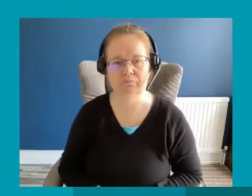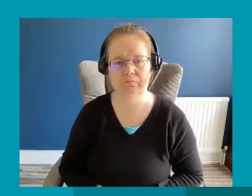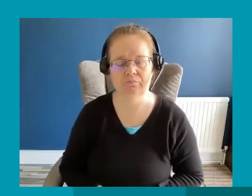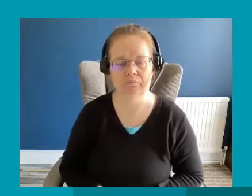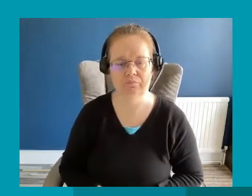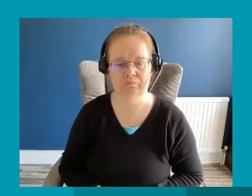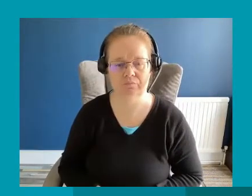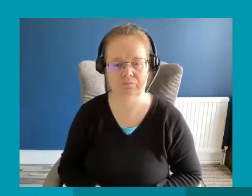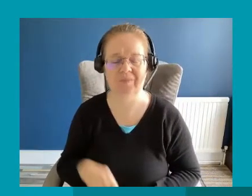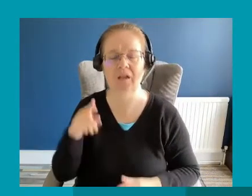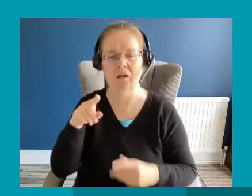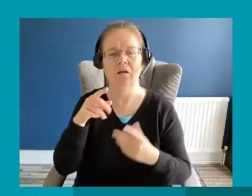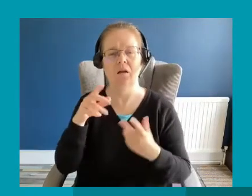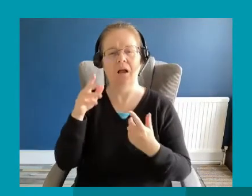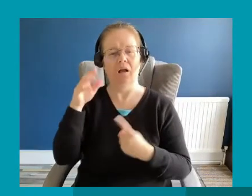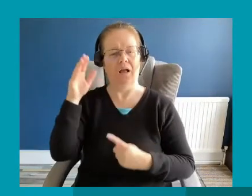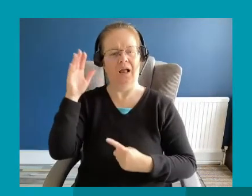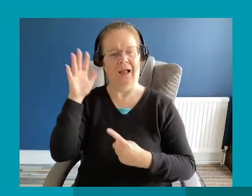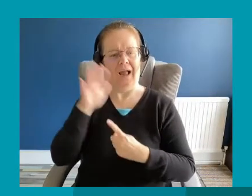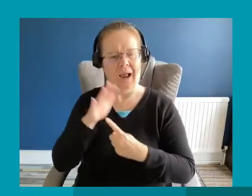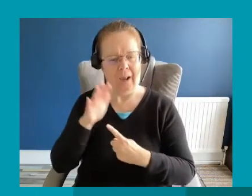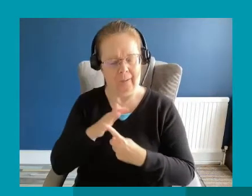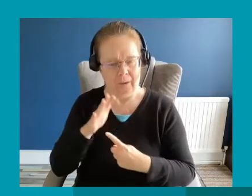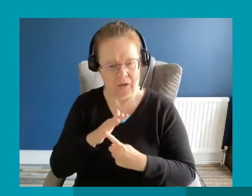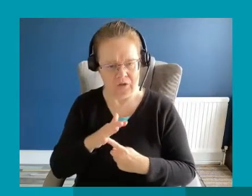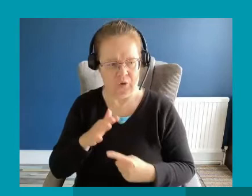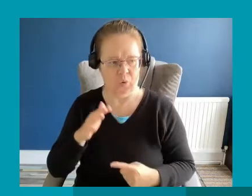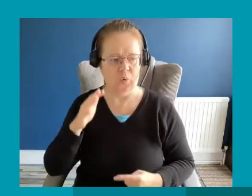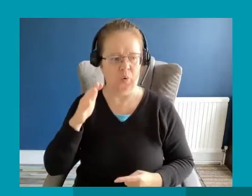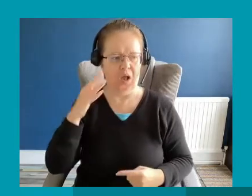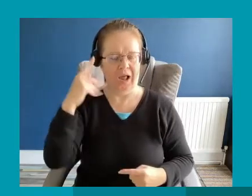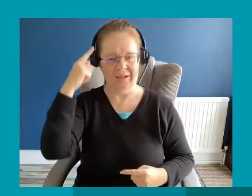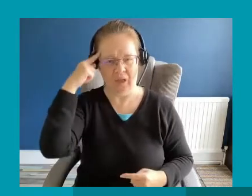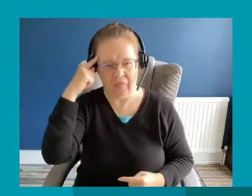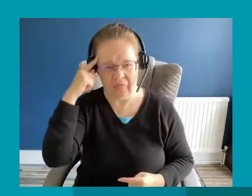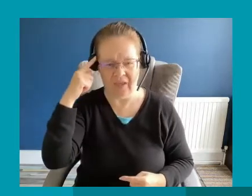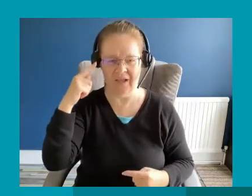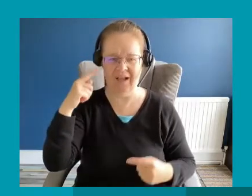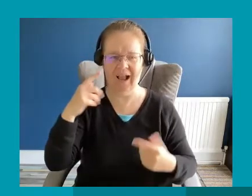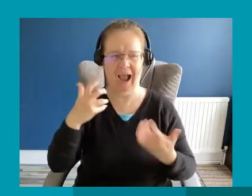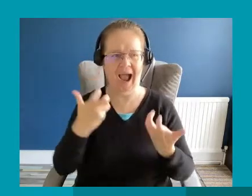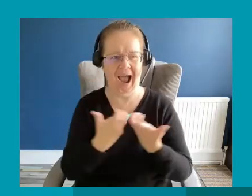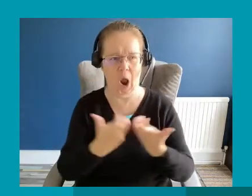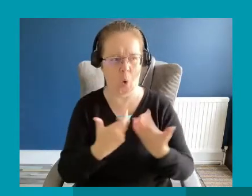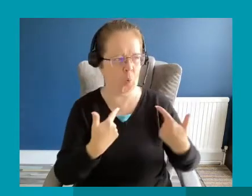know where to go and seek out support. So we need to learn and know and understand, well